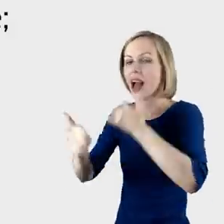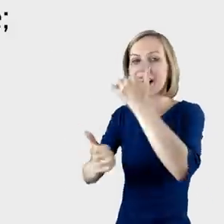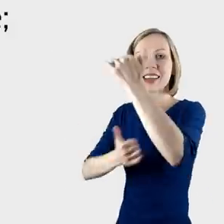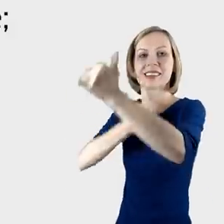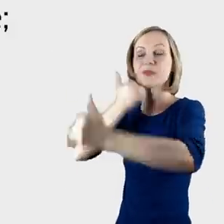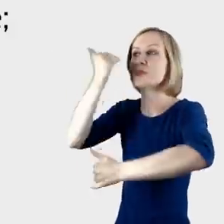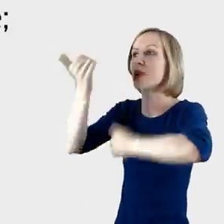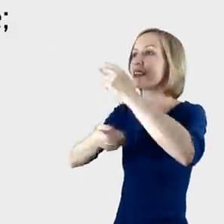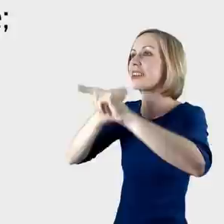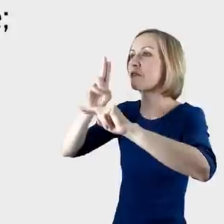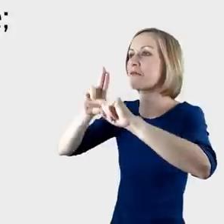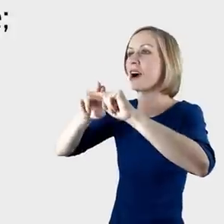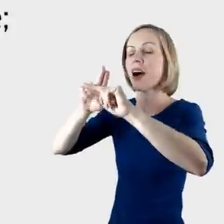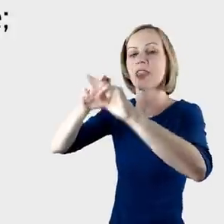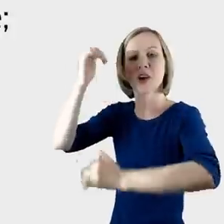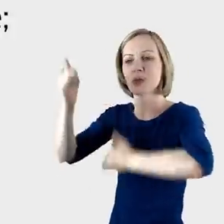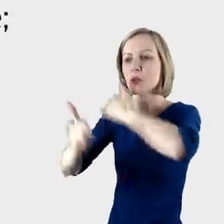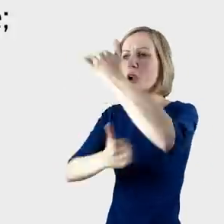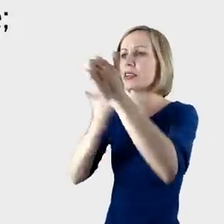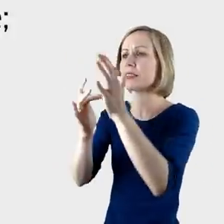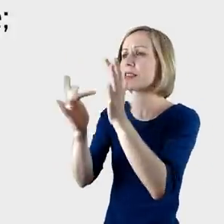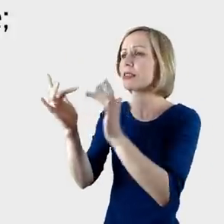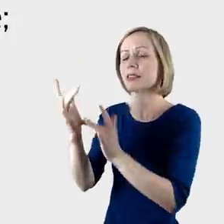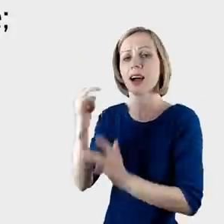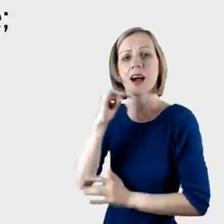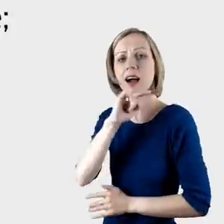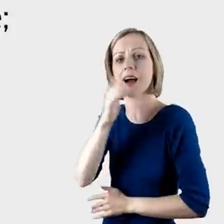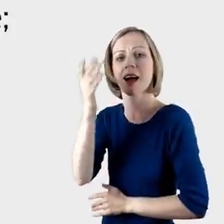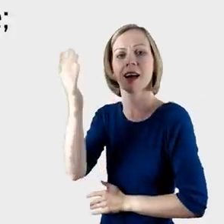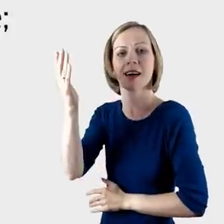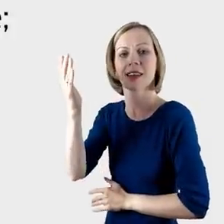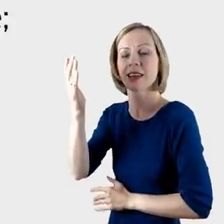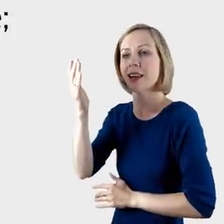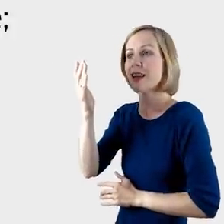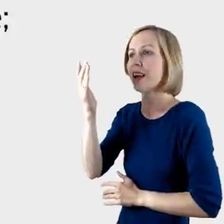Praise, praise the Father, praise the Son